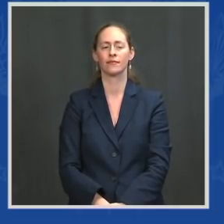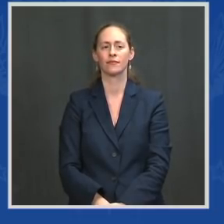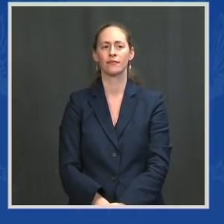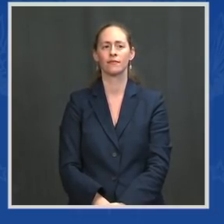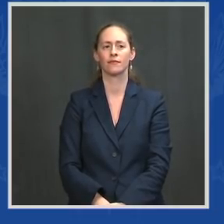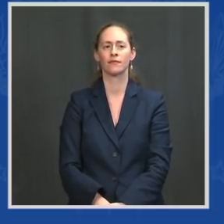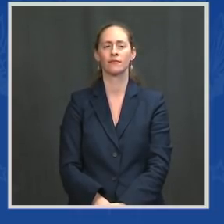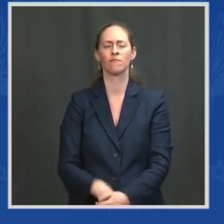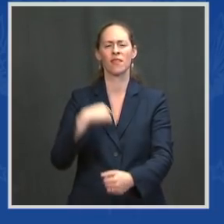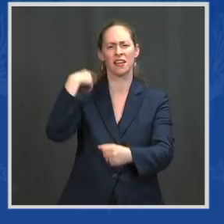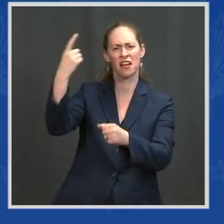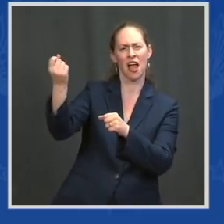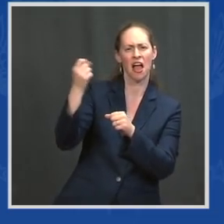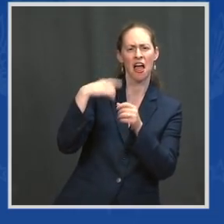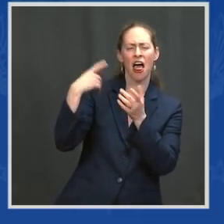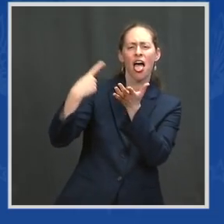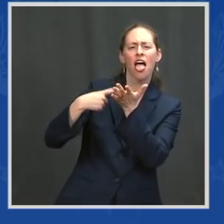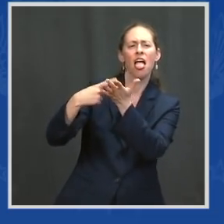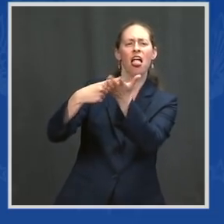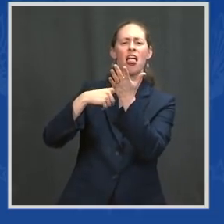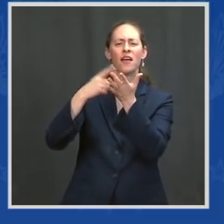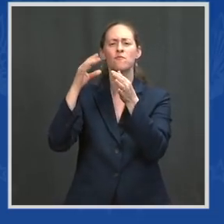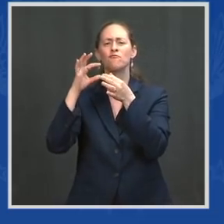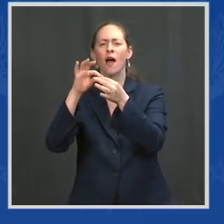And I said, "Well, sir" -- and this is going to shock you.